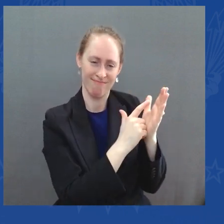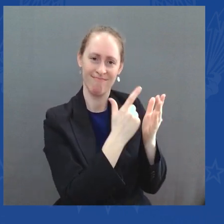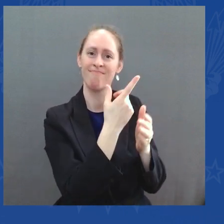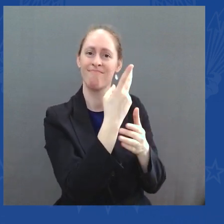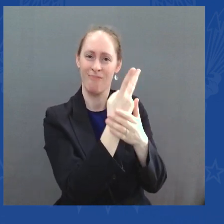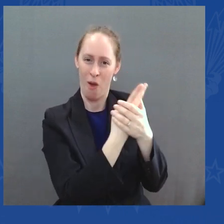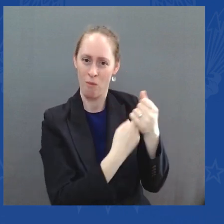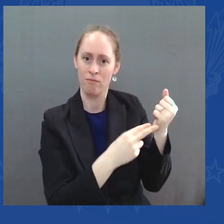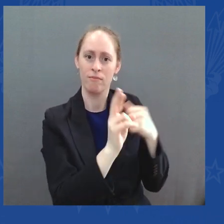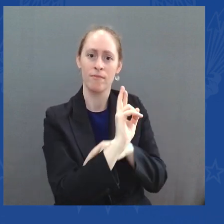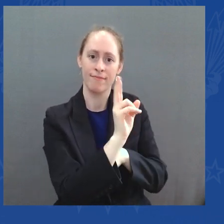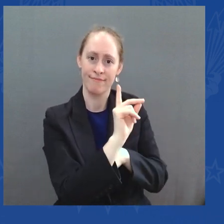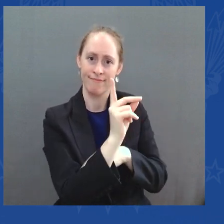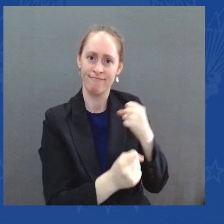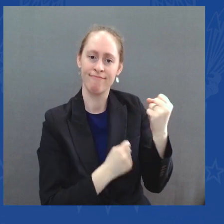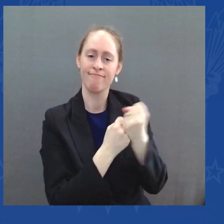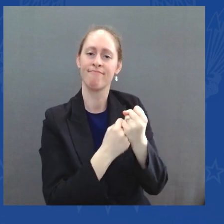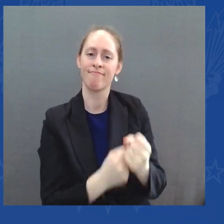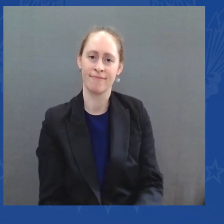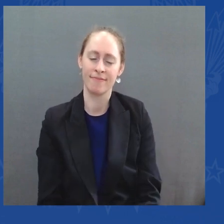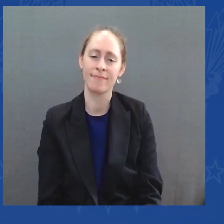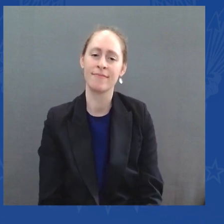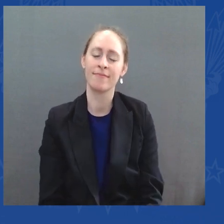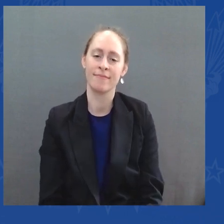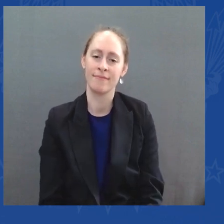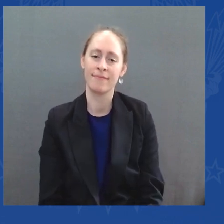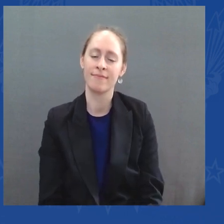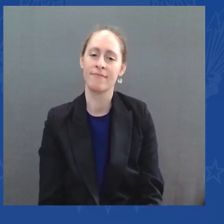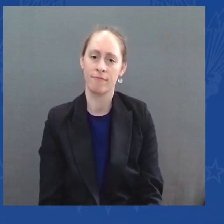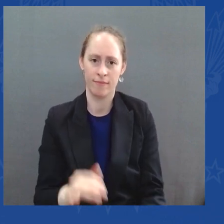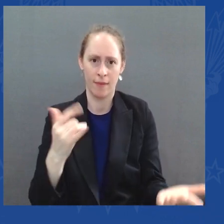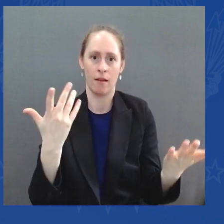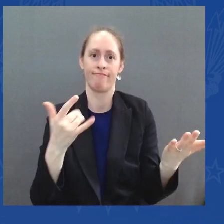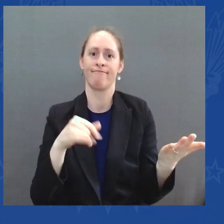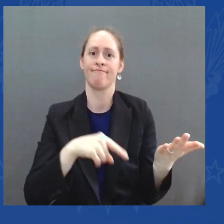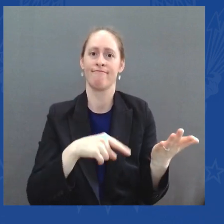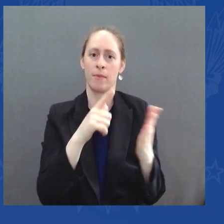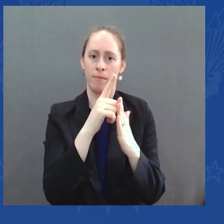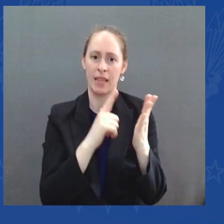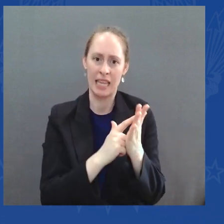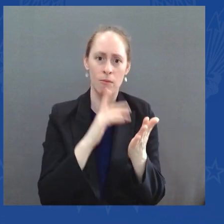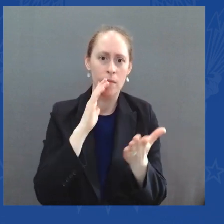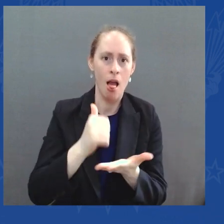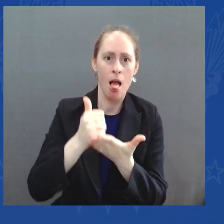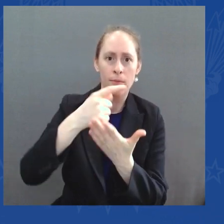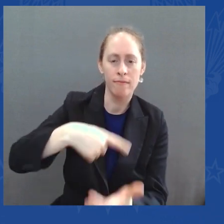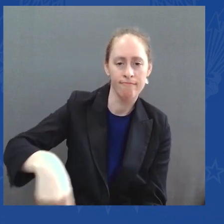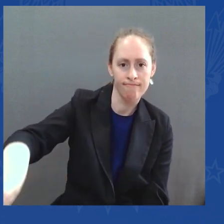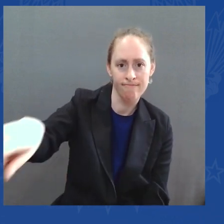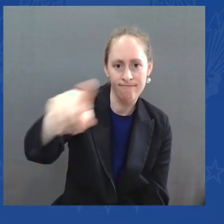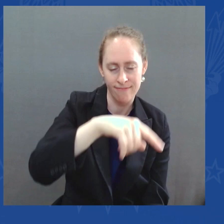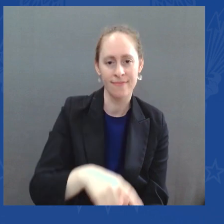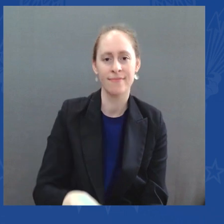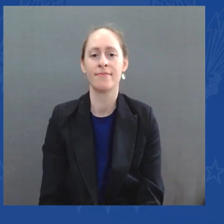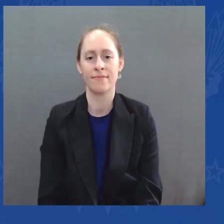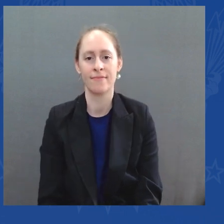in American roads and bridges since, literally, the creation of the Interstate Highway System. And that means a bright future for American trucking.